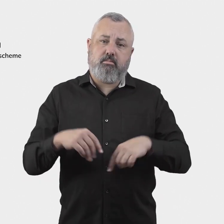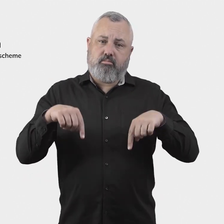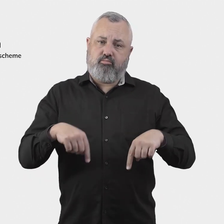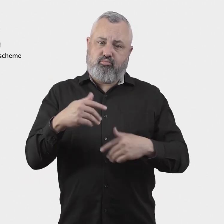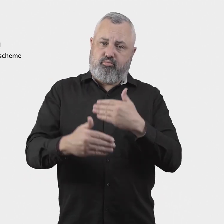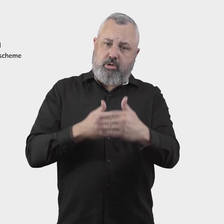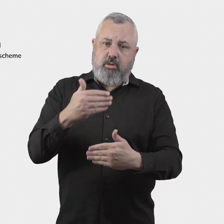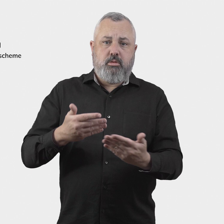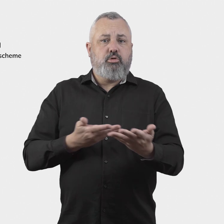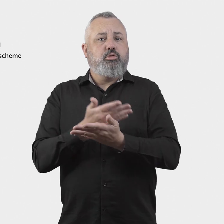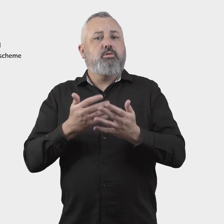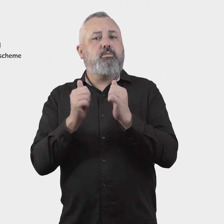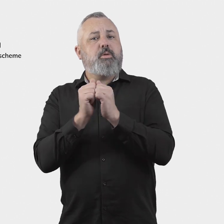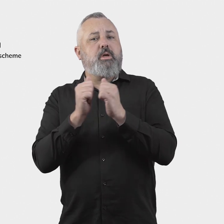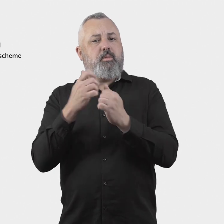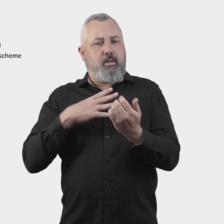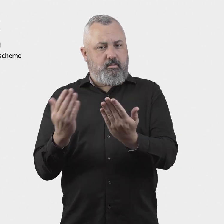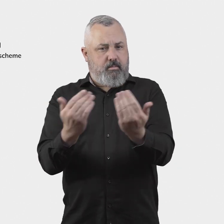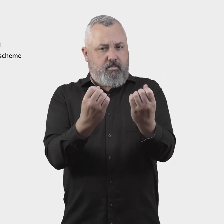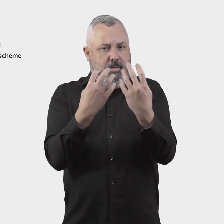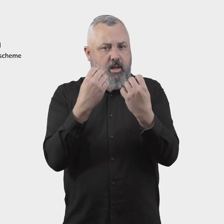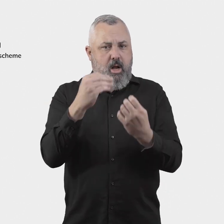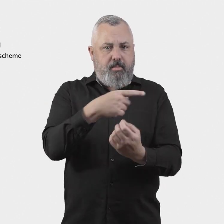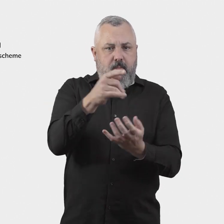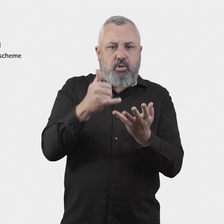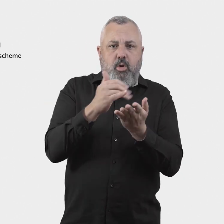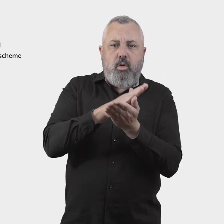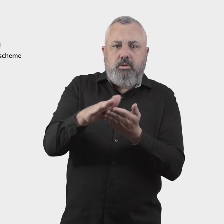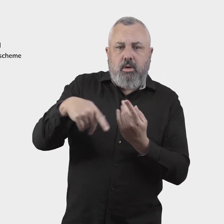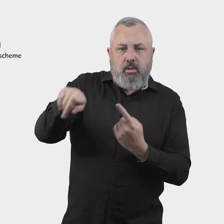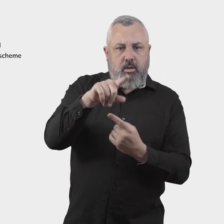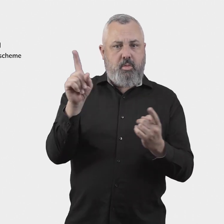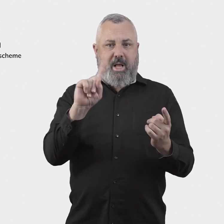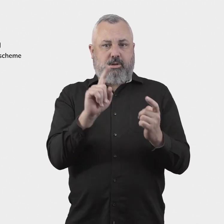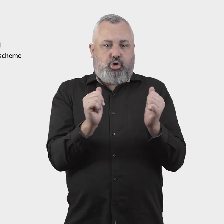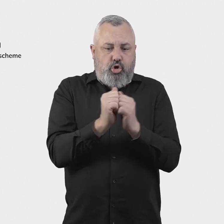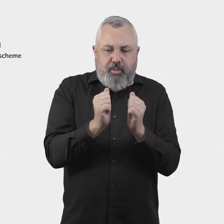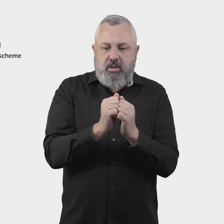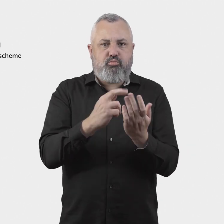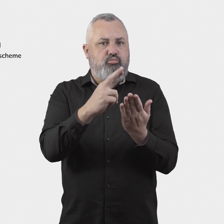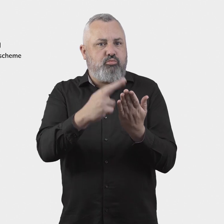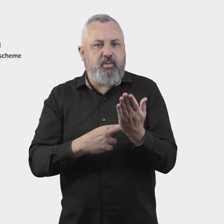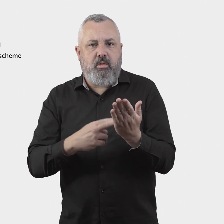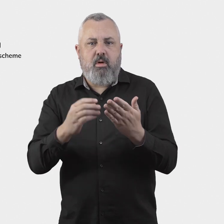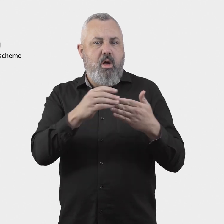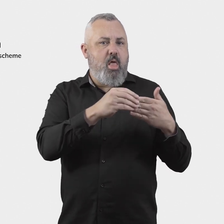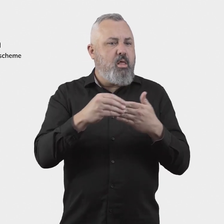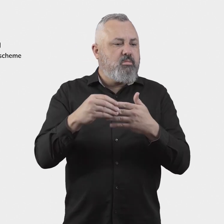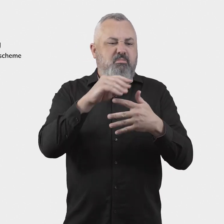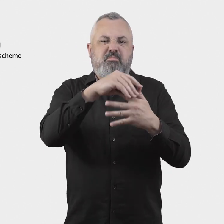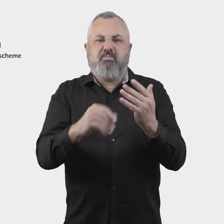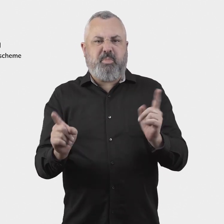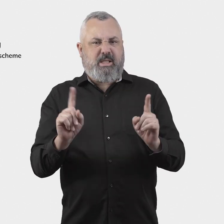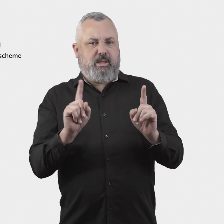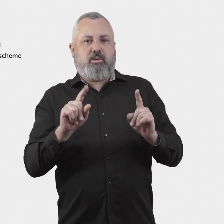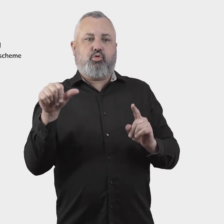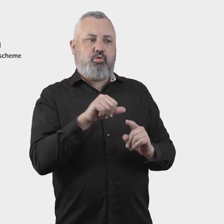This consultation paper seeks stakeholders’ views on regular publications that should be produced by the